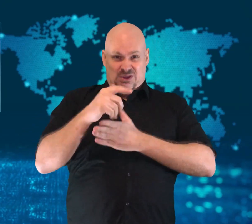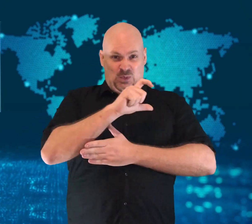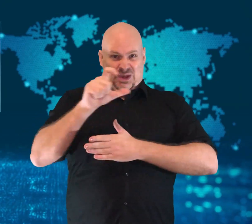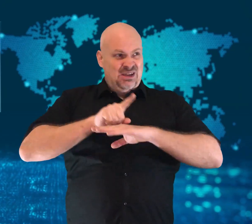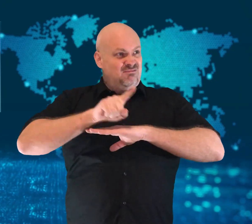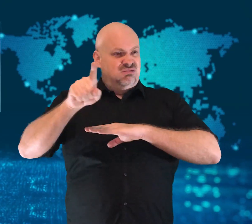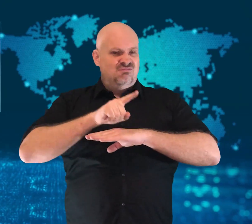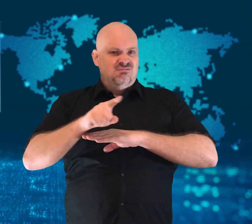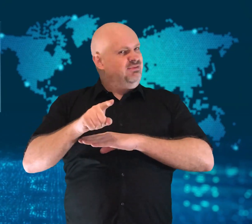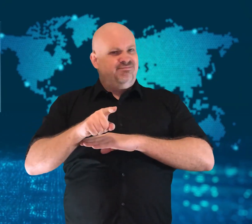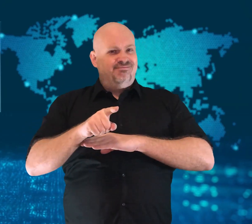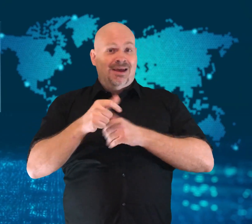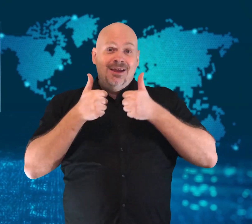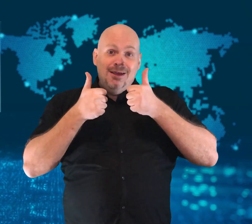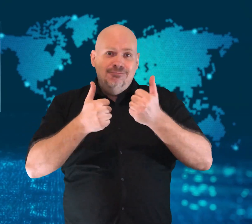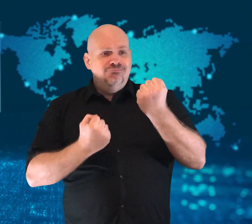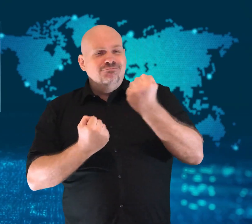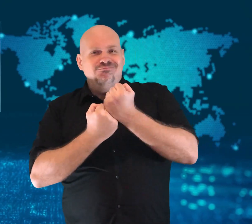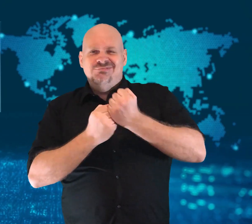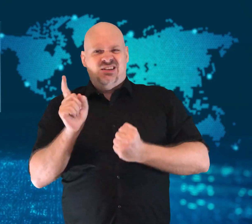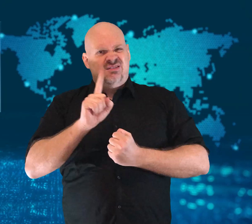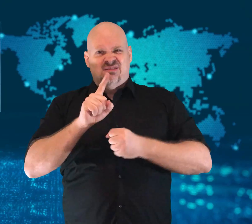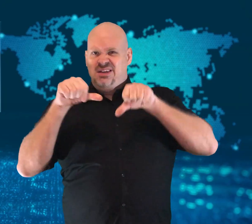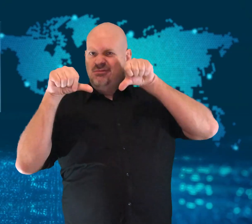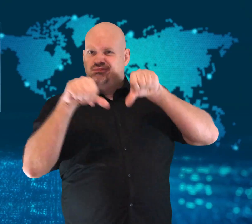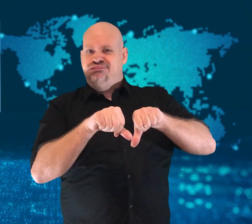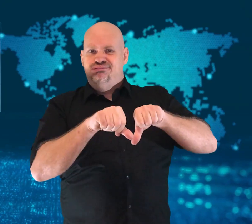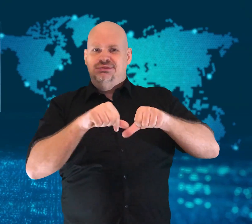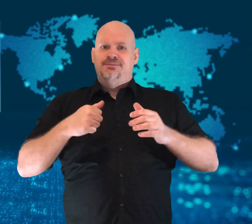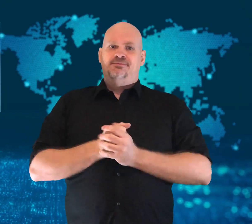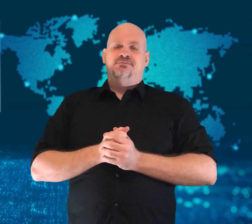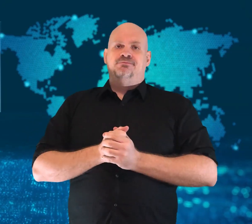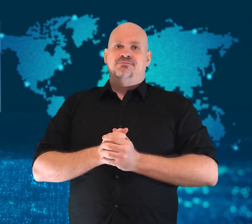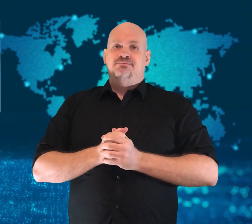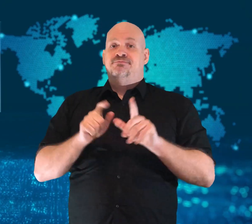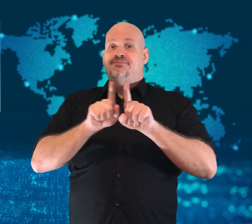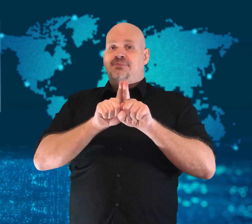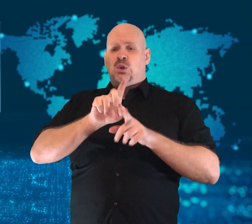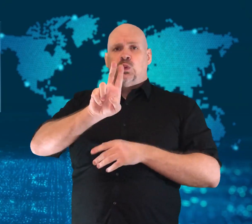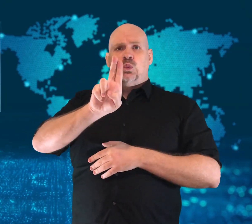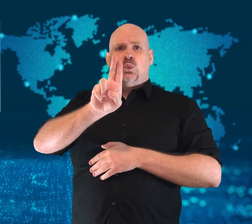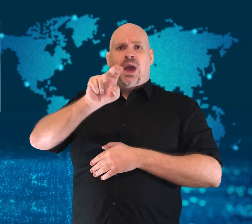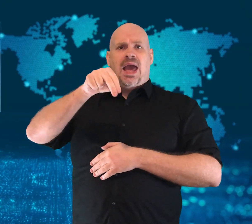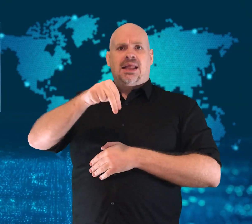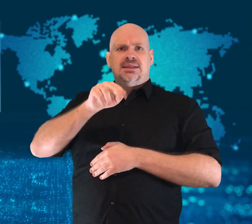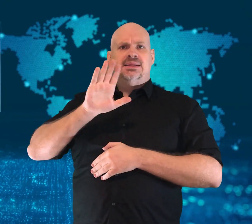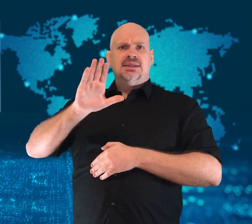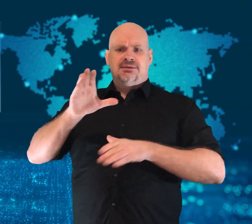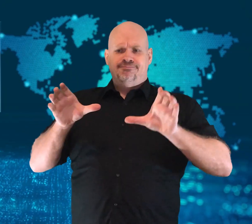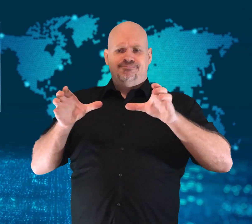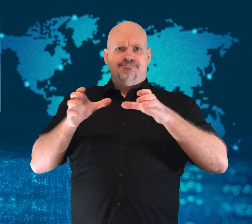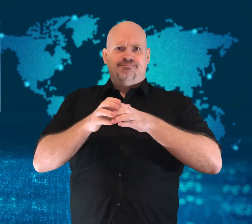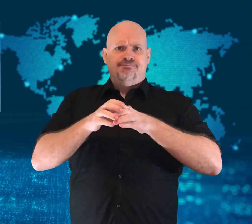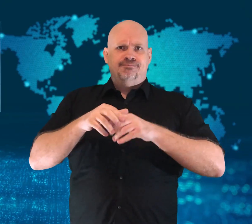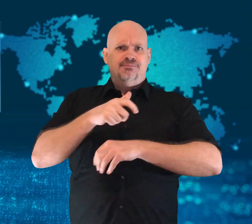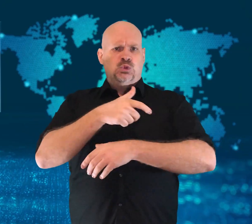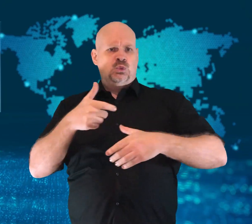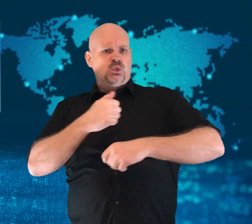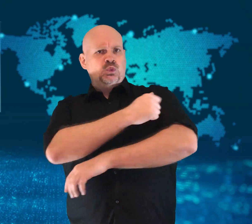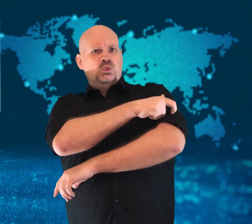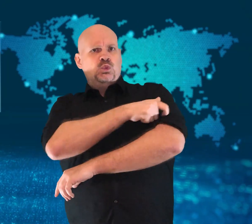The UN Security Council has banned North Korean ballistic missile